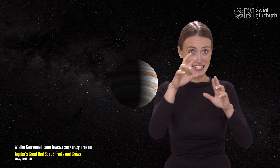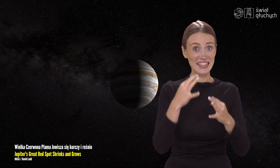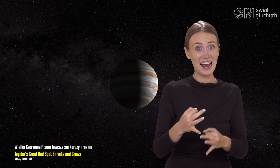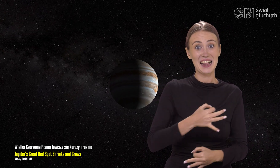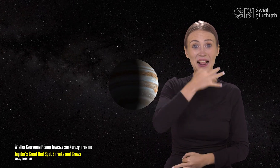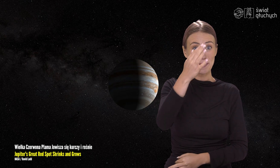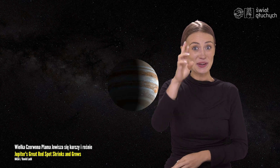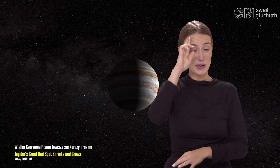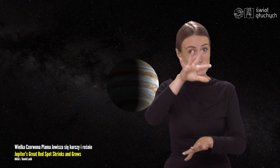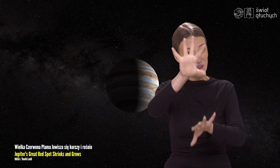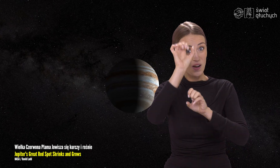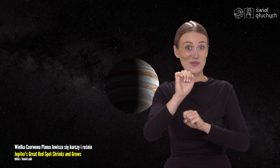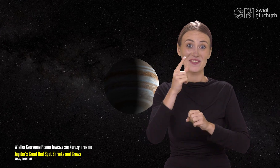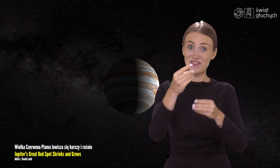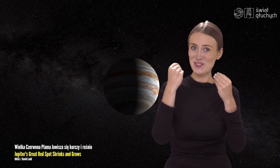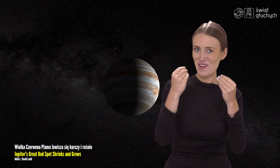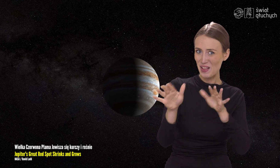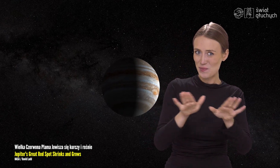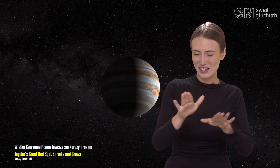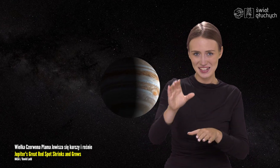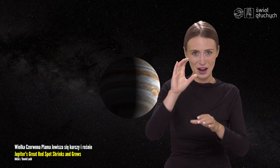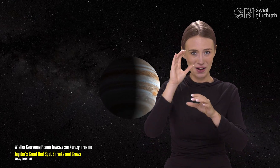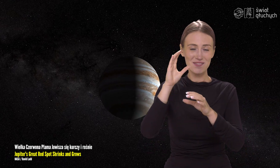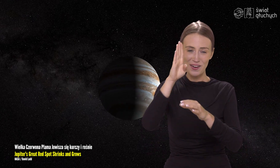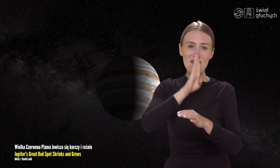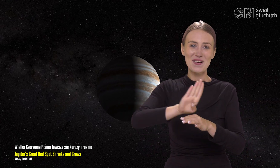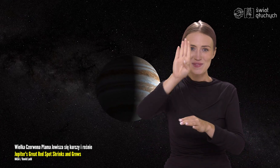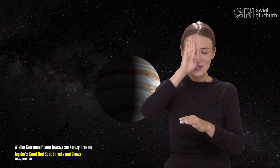We hope you now have a better understanding of these fascinating places in space.